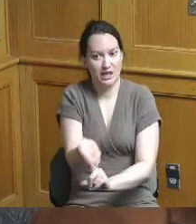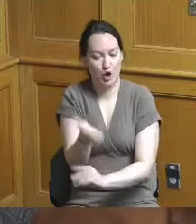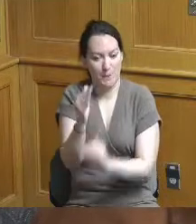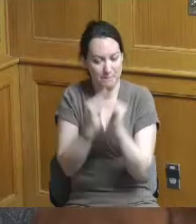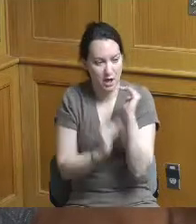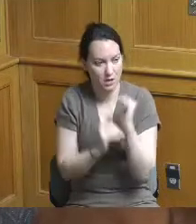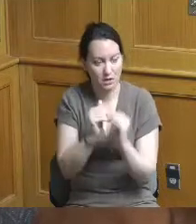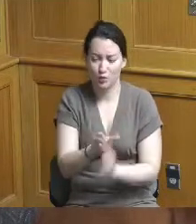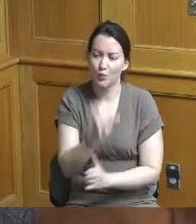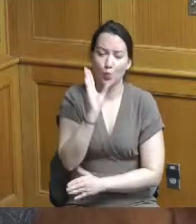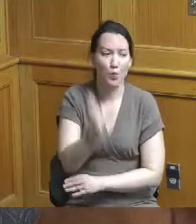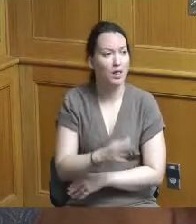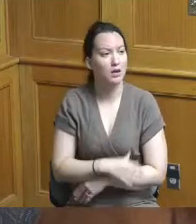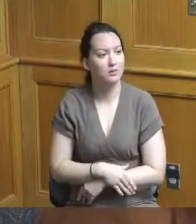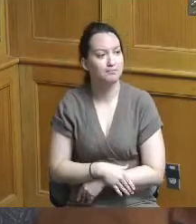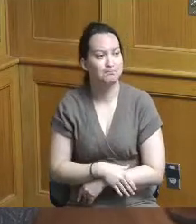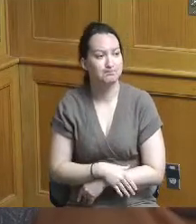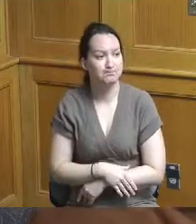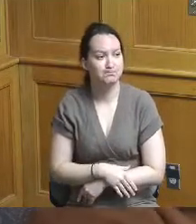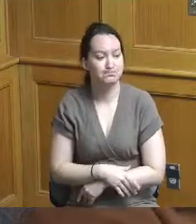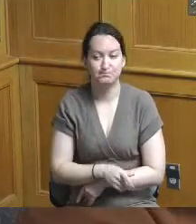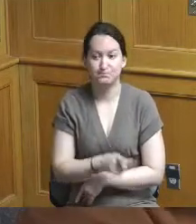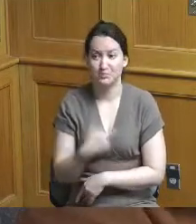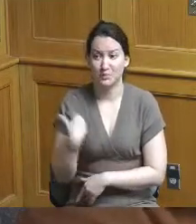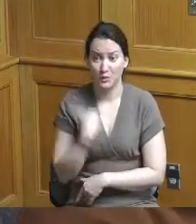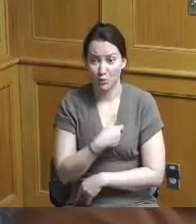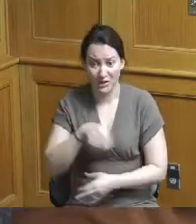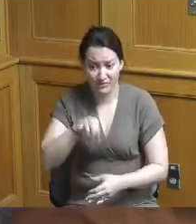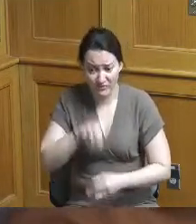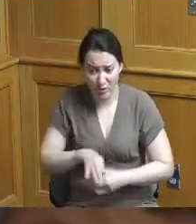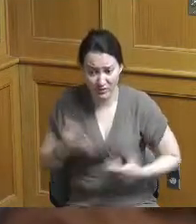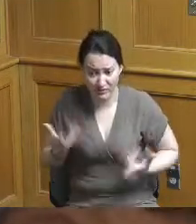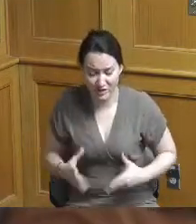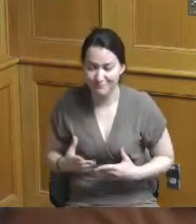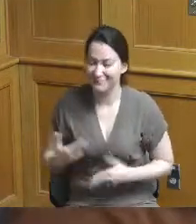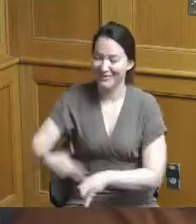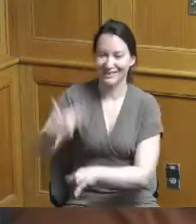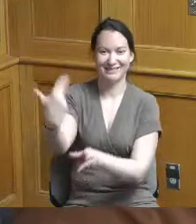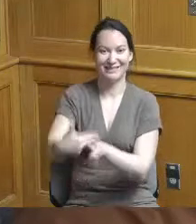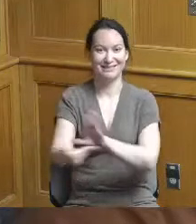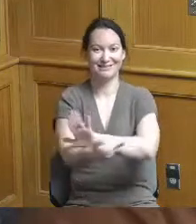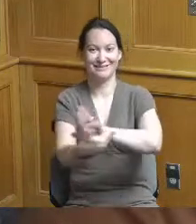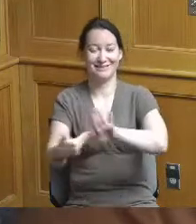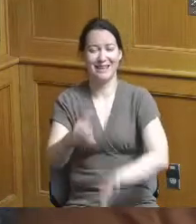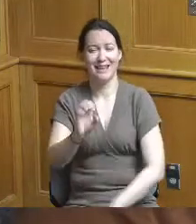and we don't really have a lot to say about that they already got the name for it Elm Street Park